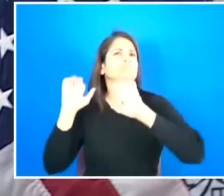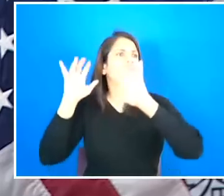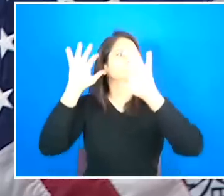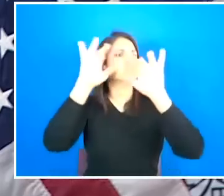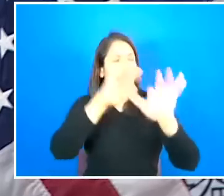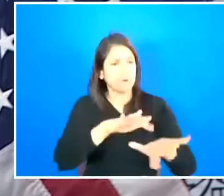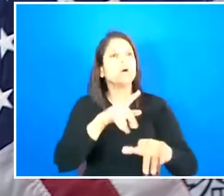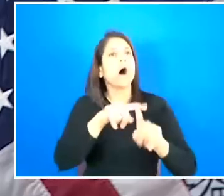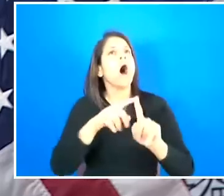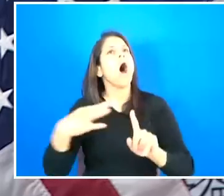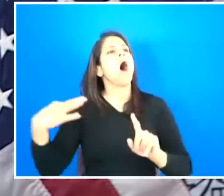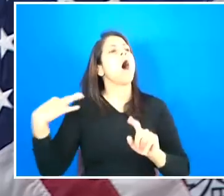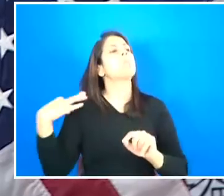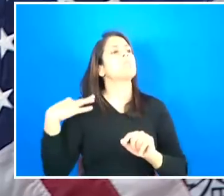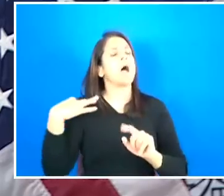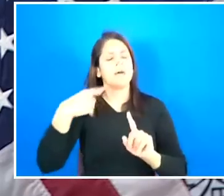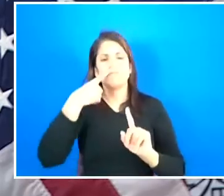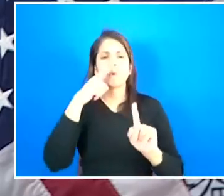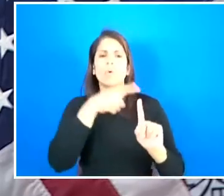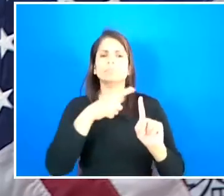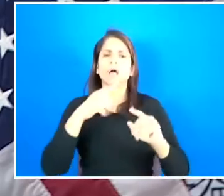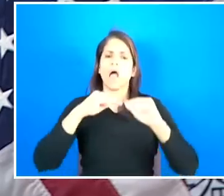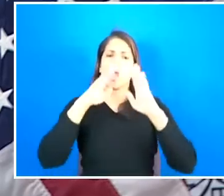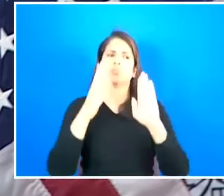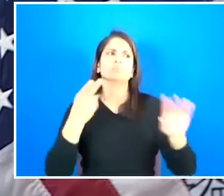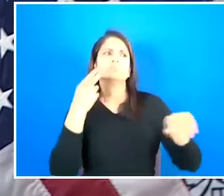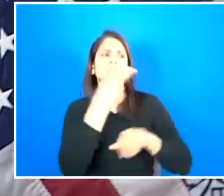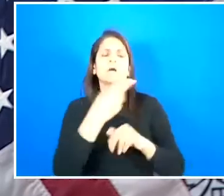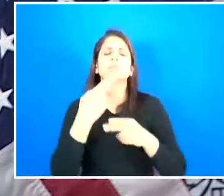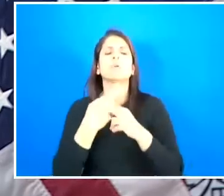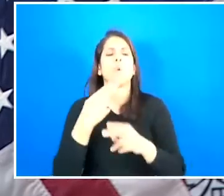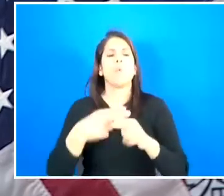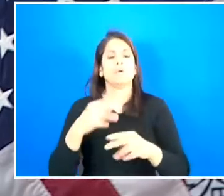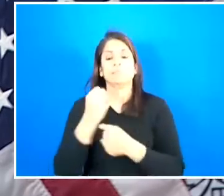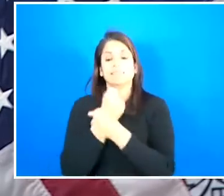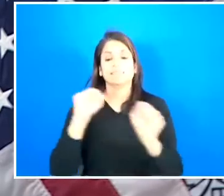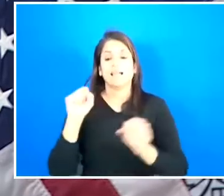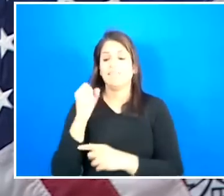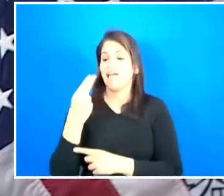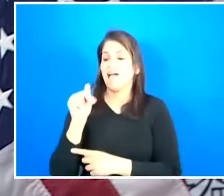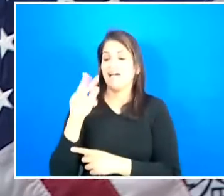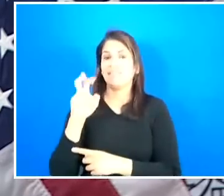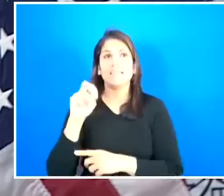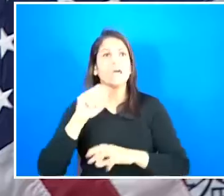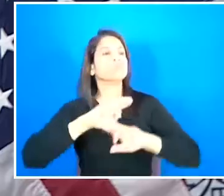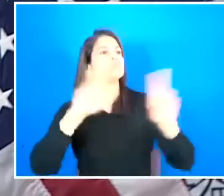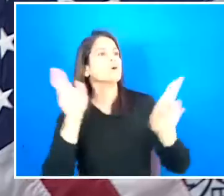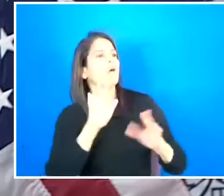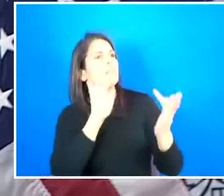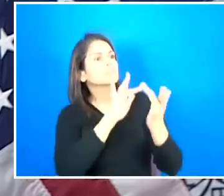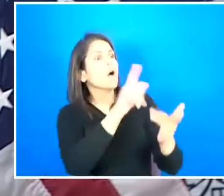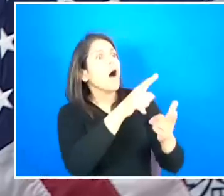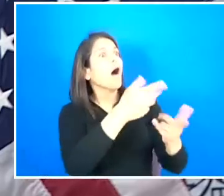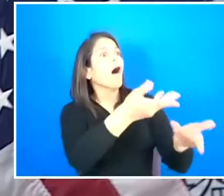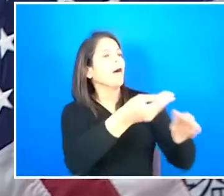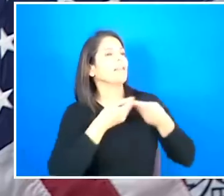HOMELESS FOLKS COMEIN AND ACCEPT THOSE SAFE